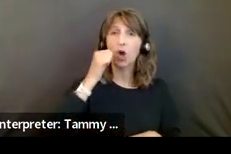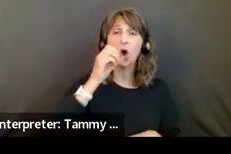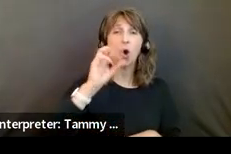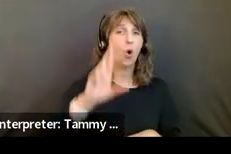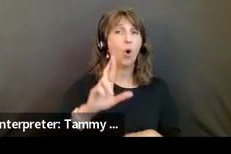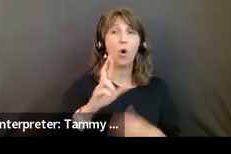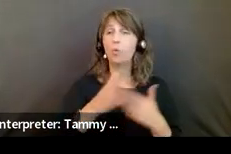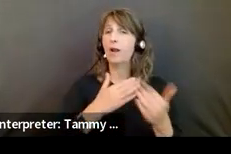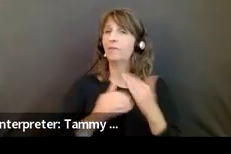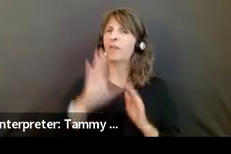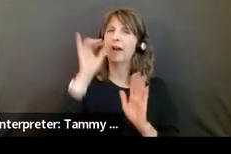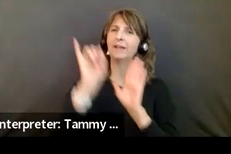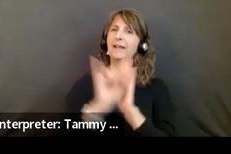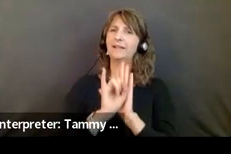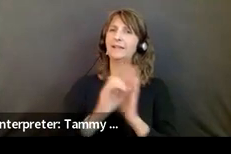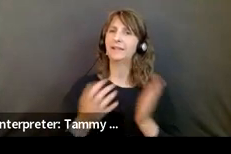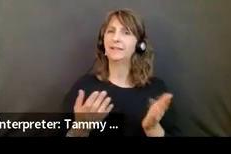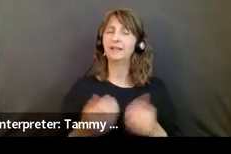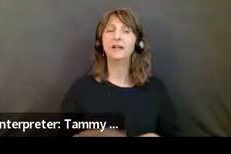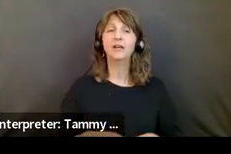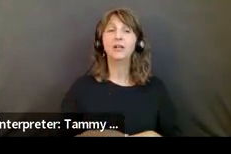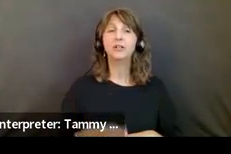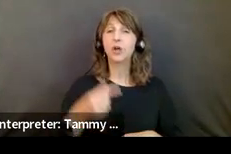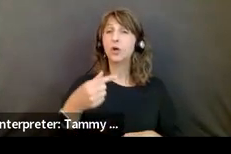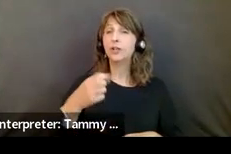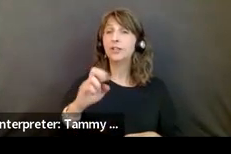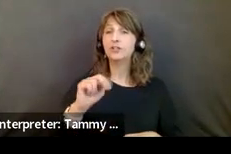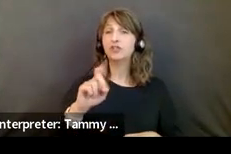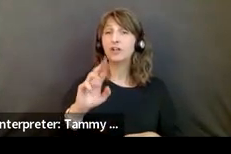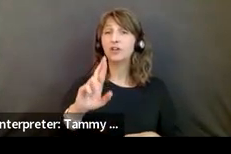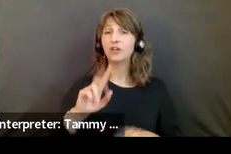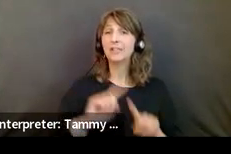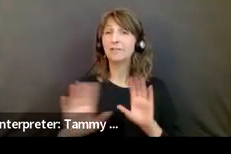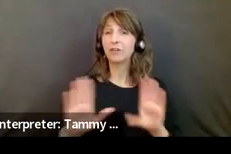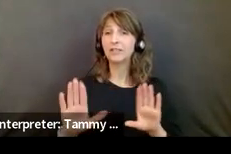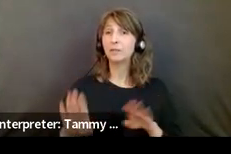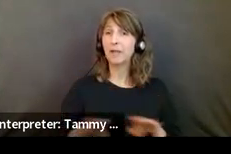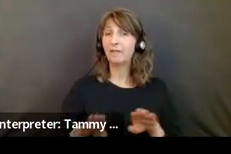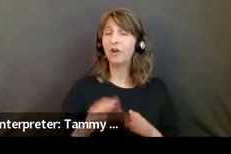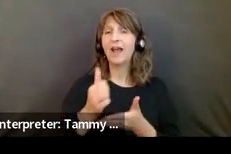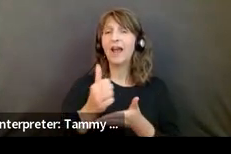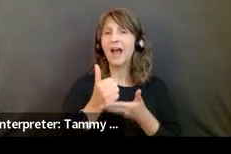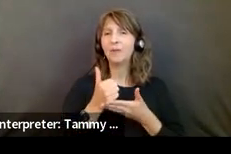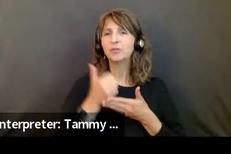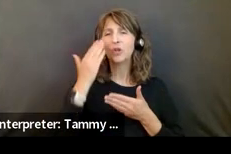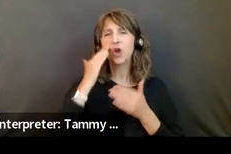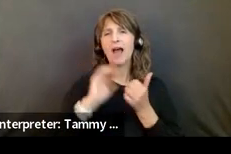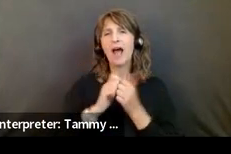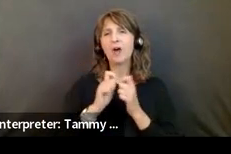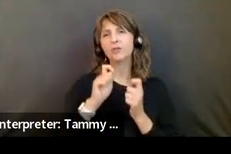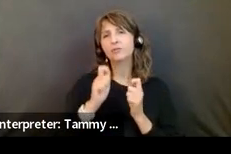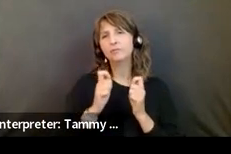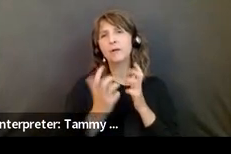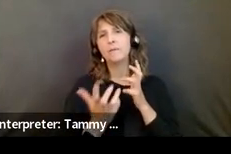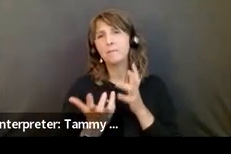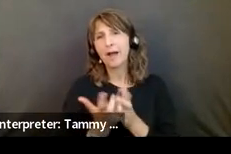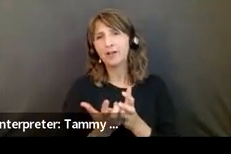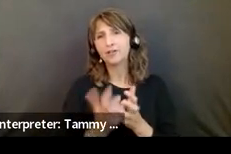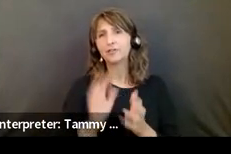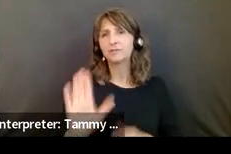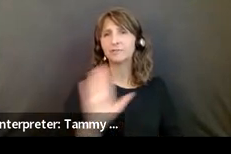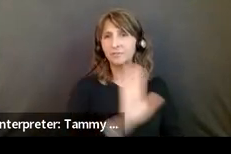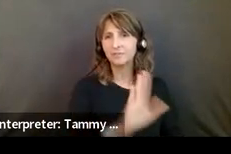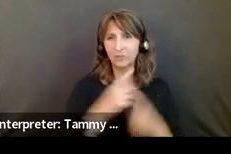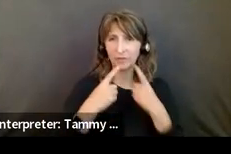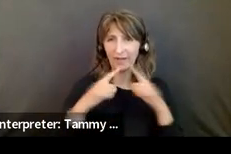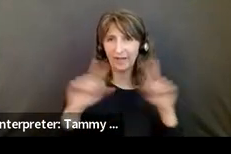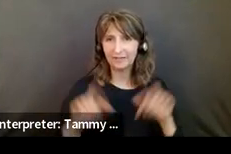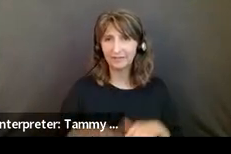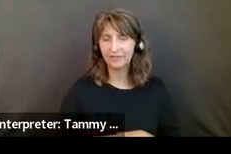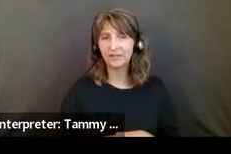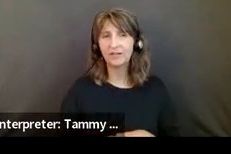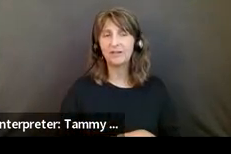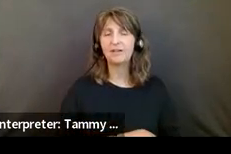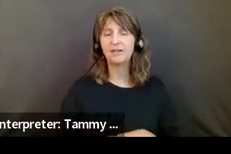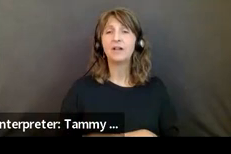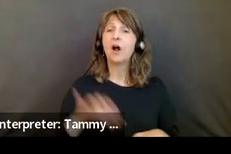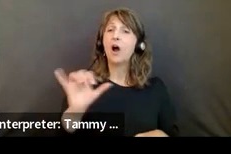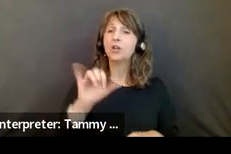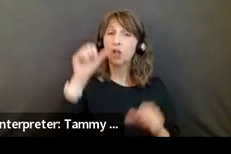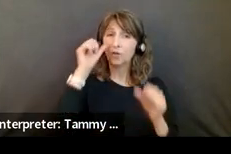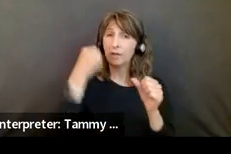So recognizing that gender difference in behavior helps you to tailor the intervention for them effectively. Then we have to remember understanding co-occurring behaviors.